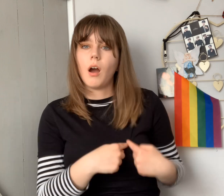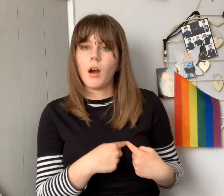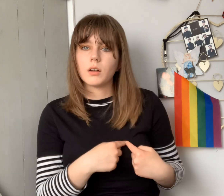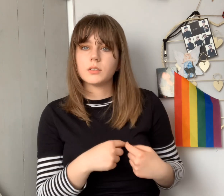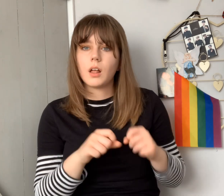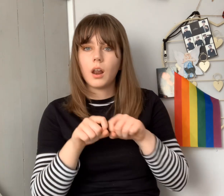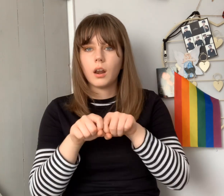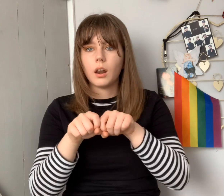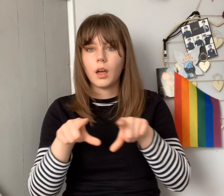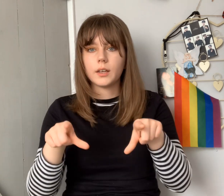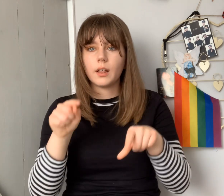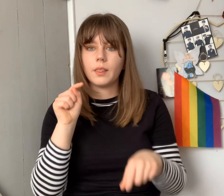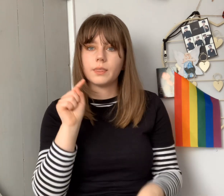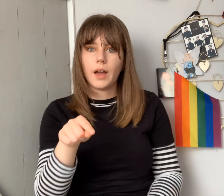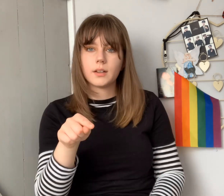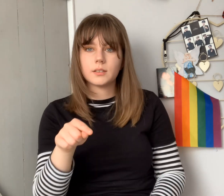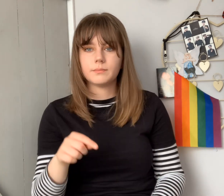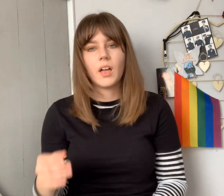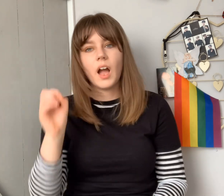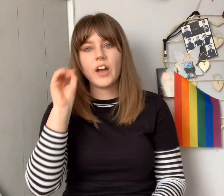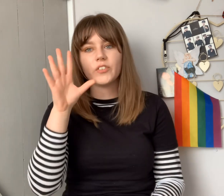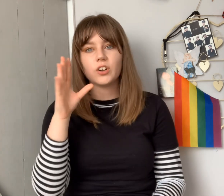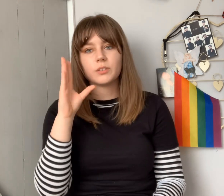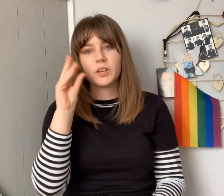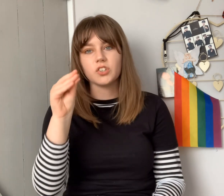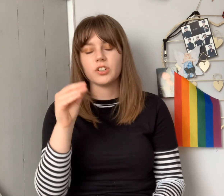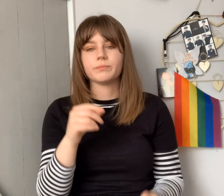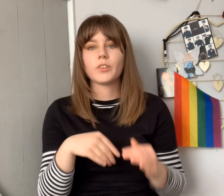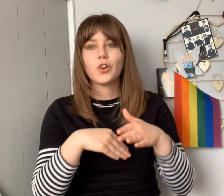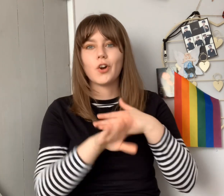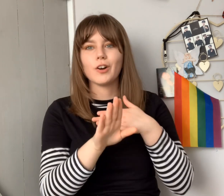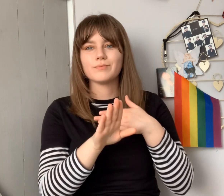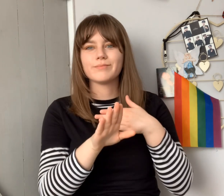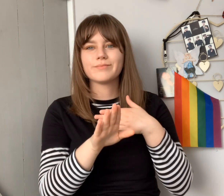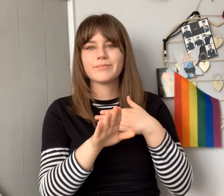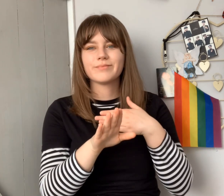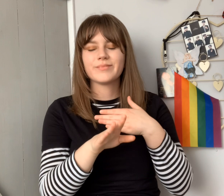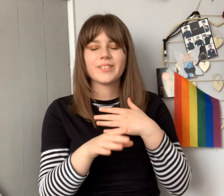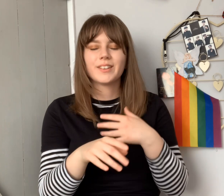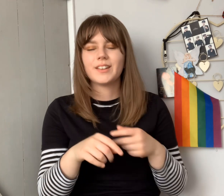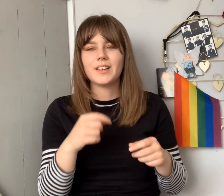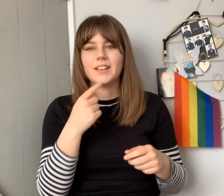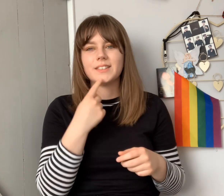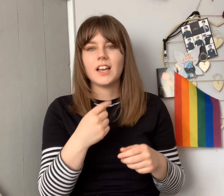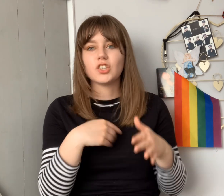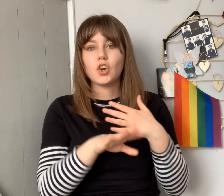"Heart like that" I forgot to mention "Gone"